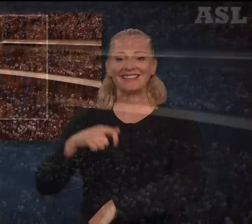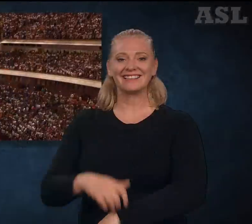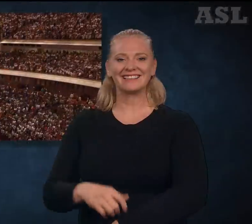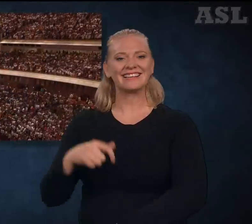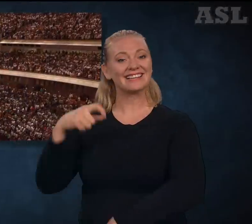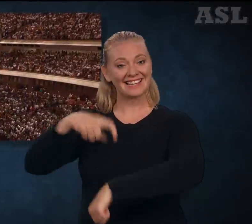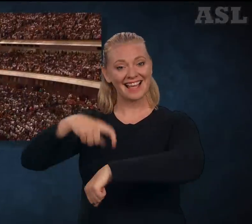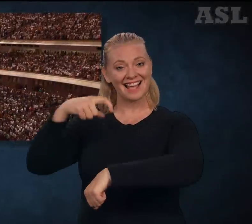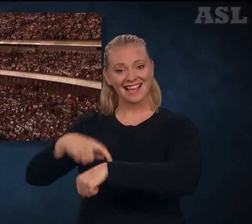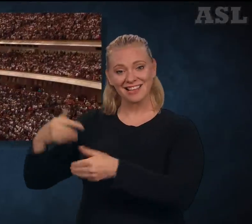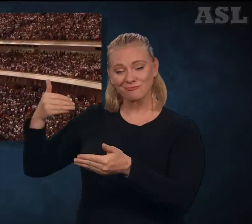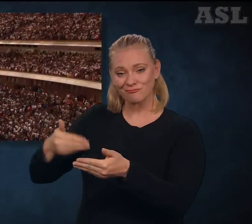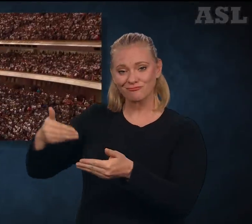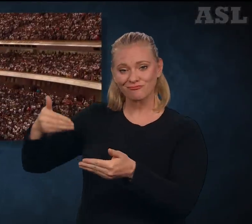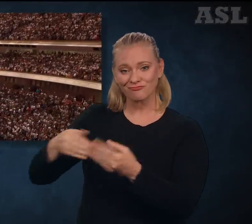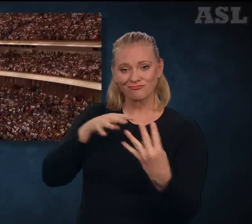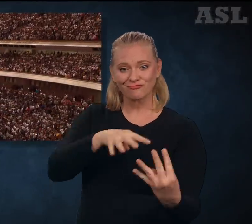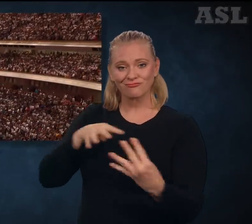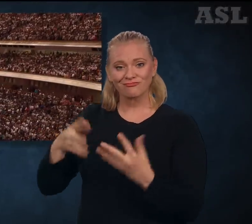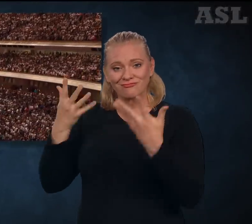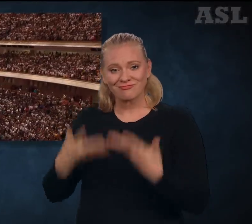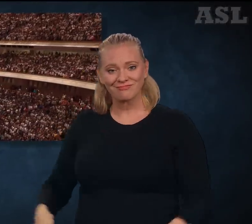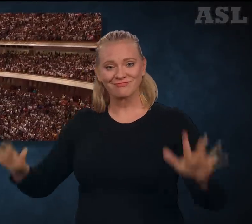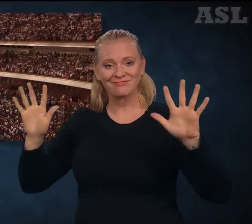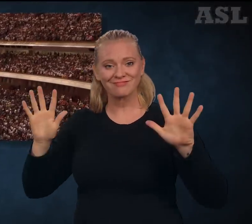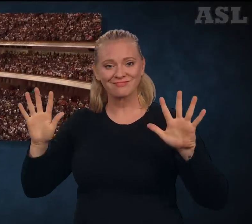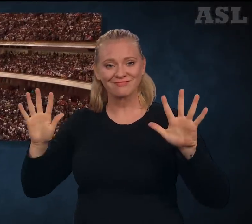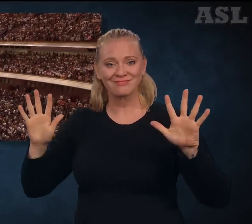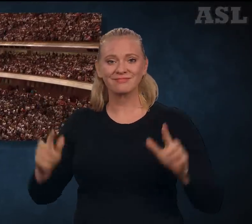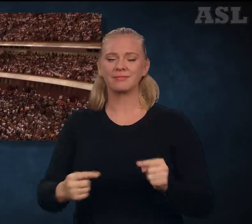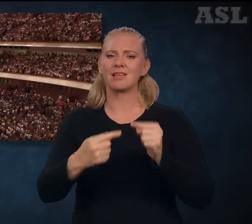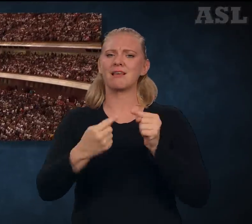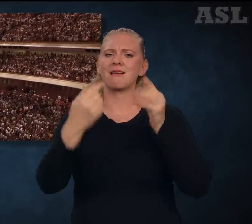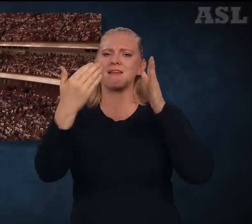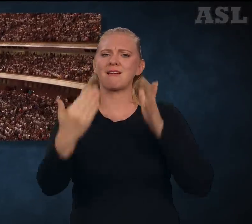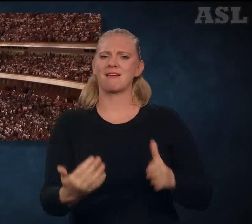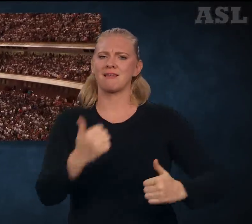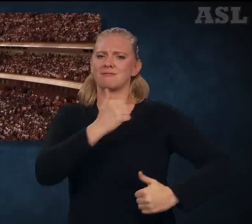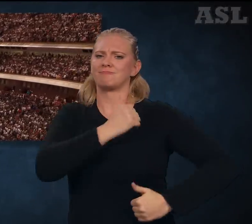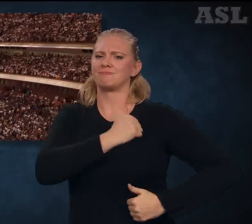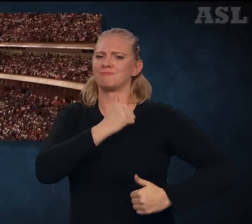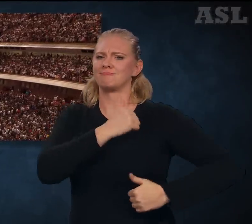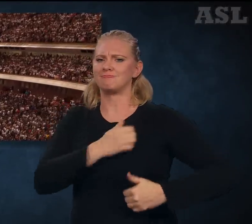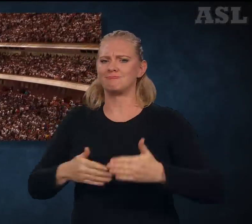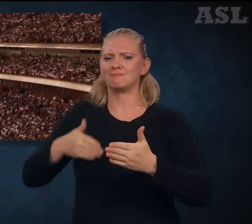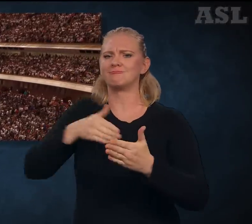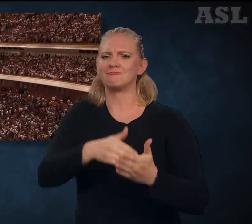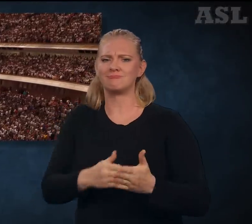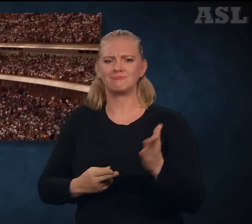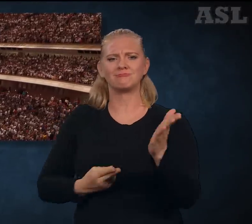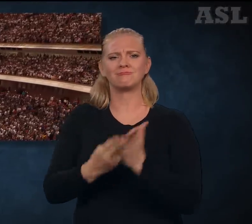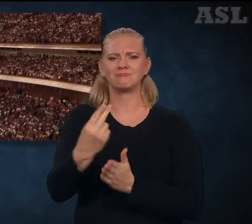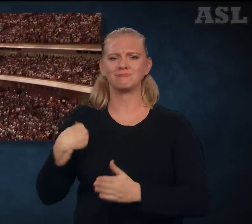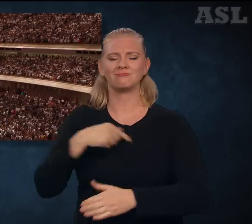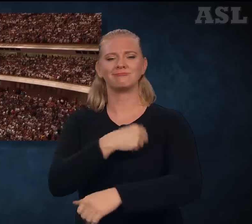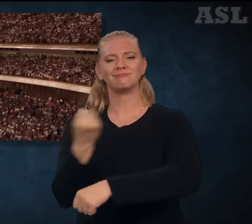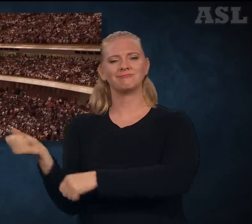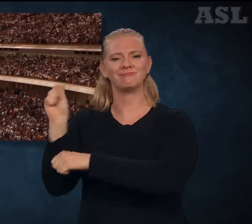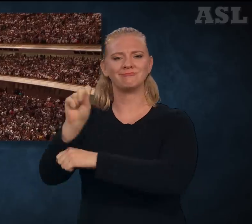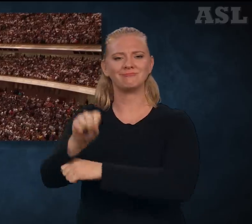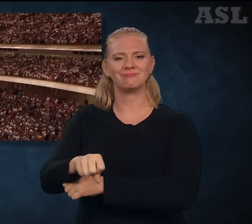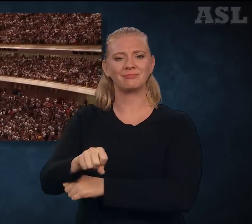SOON THE BATTLE WILL BE OVER;